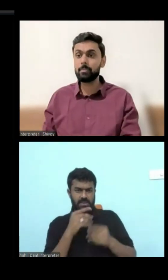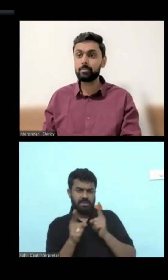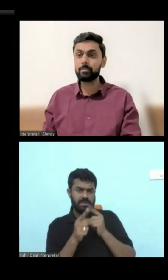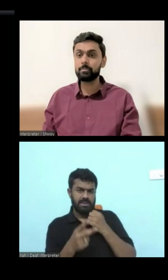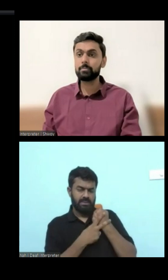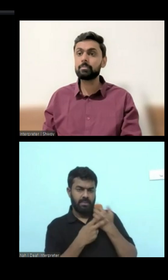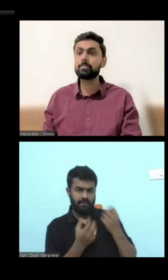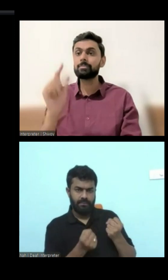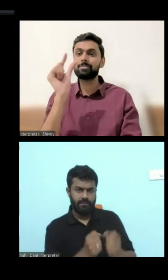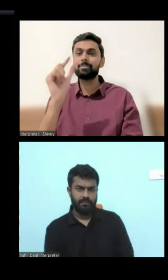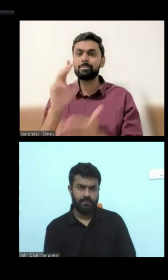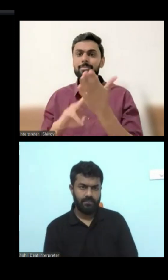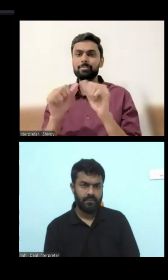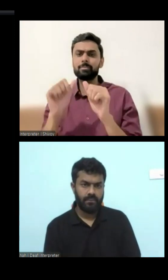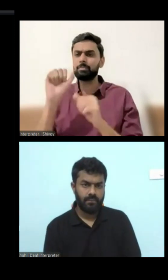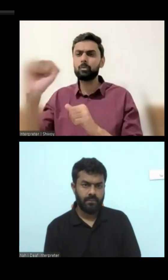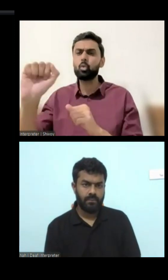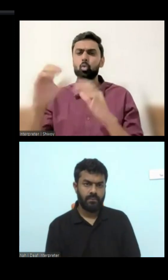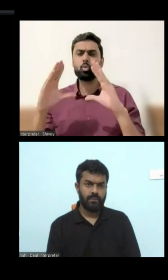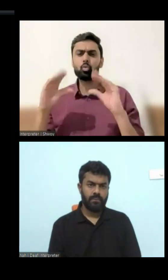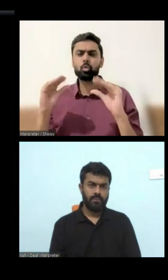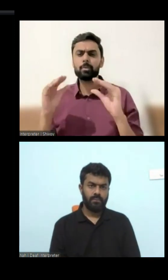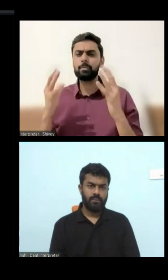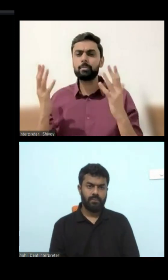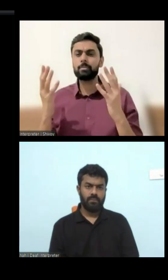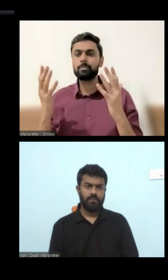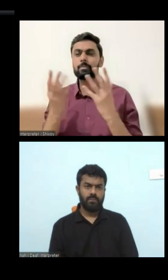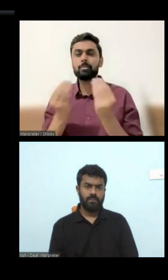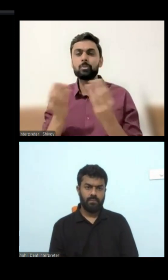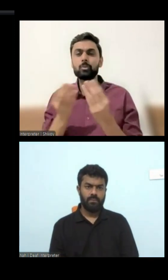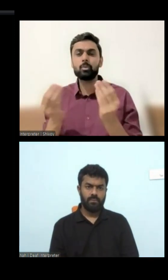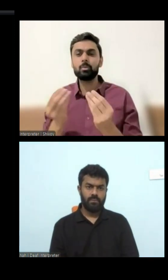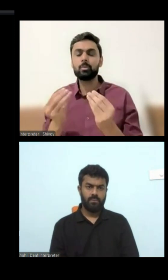How is your software solving the accessibility issue of examination?